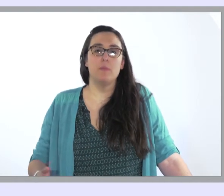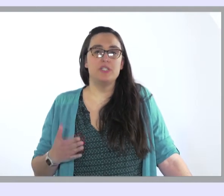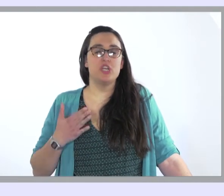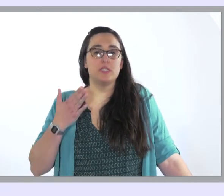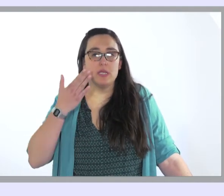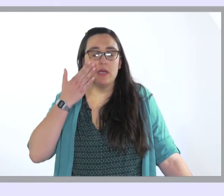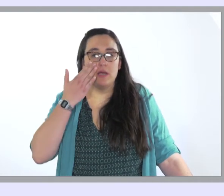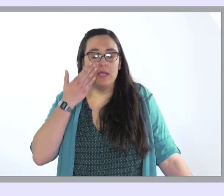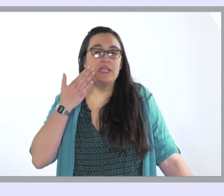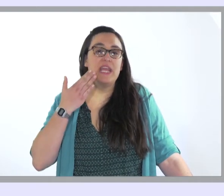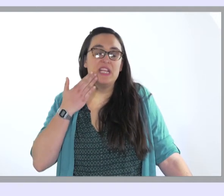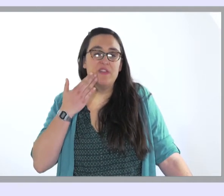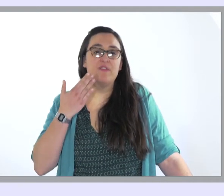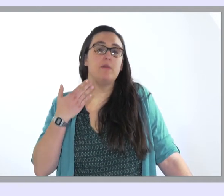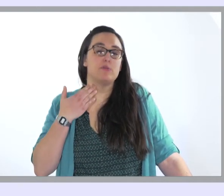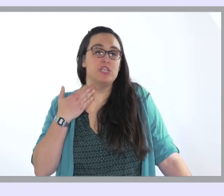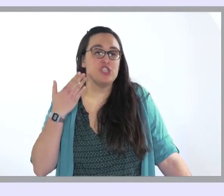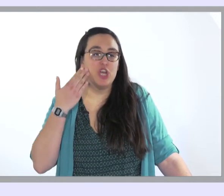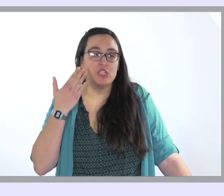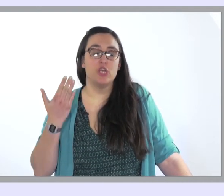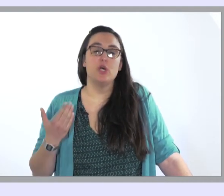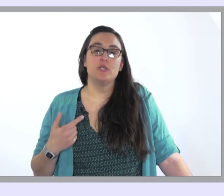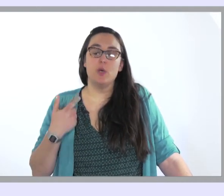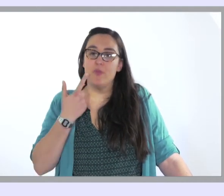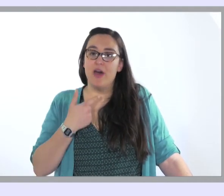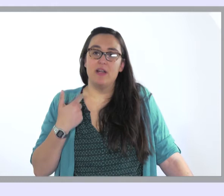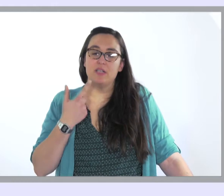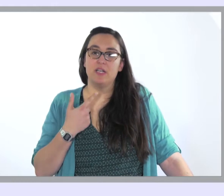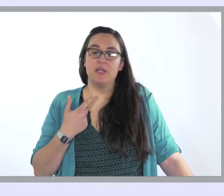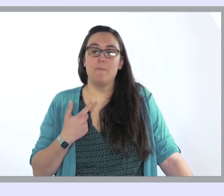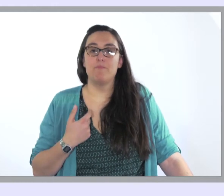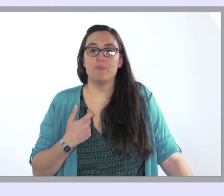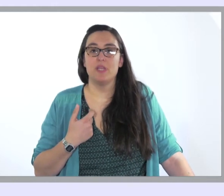but just indicates different positions so that